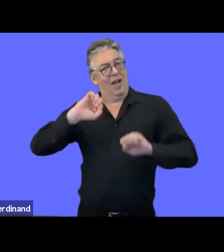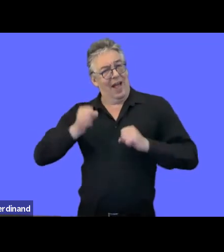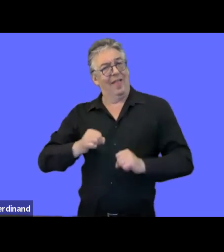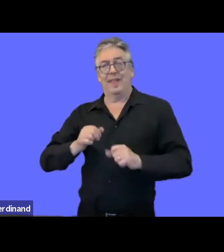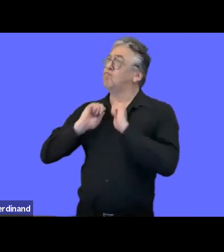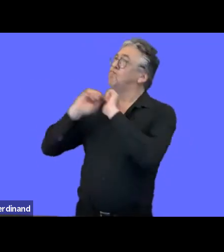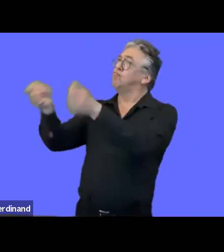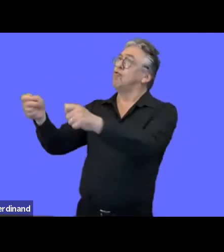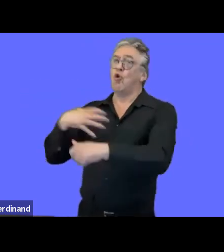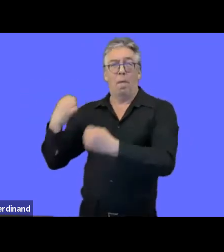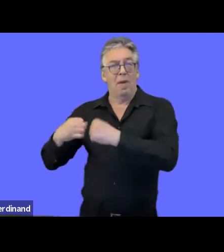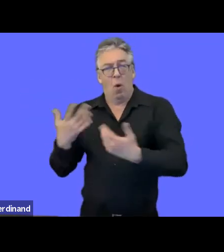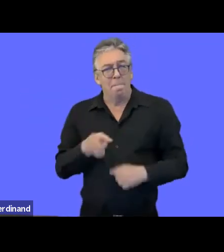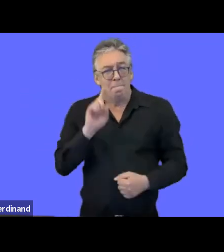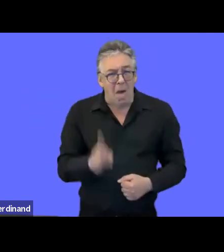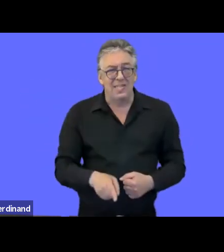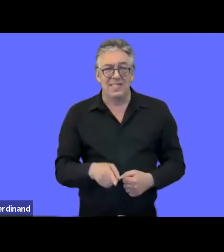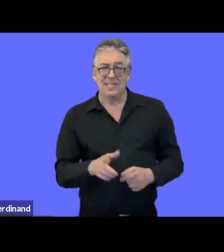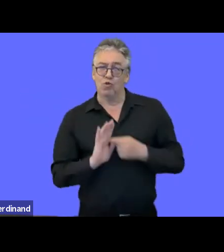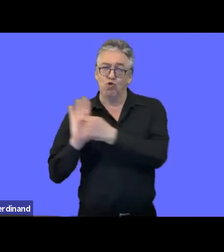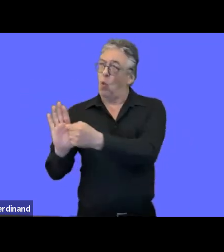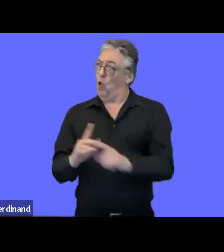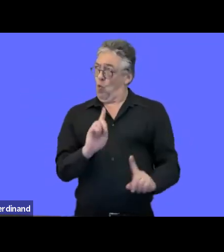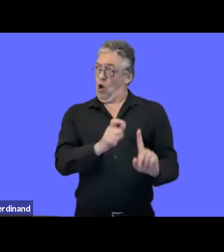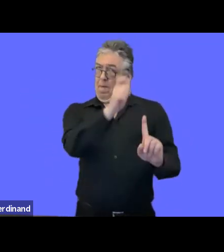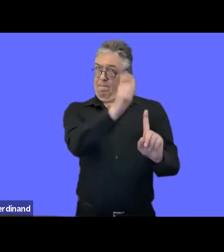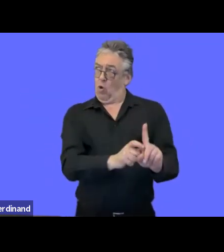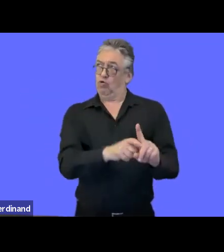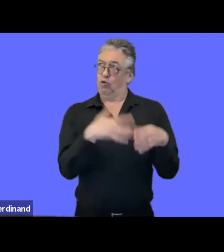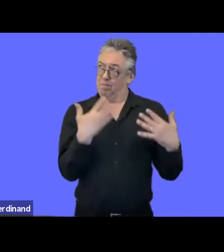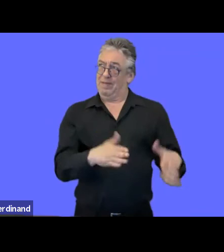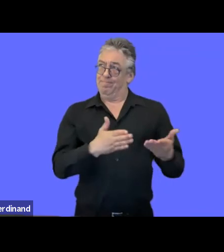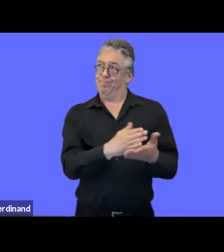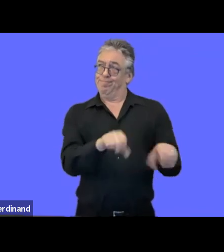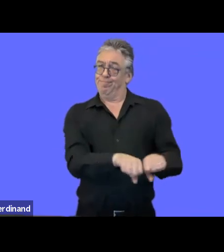Thank you very much for the questions from the participants.